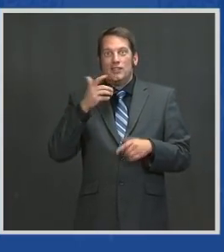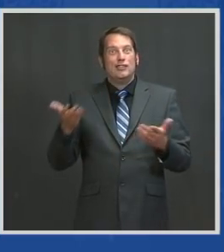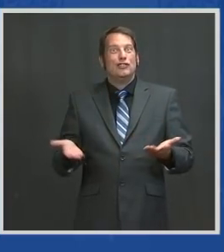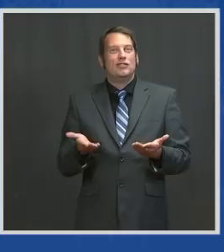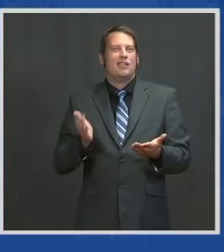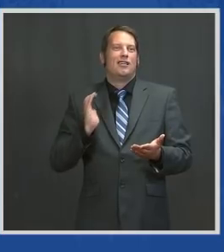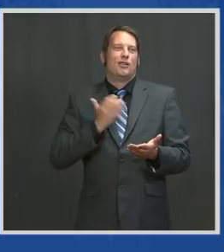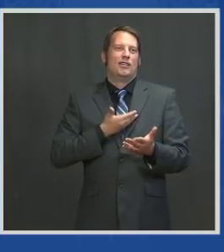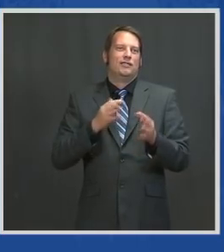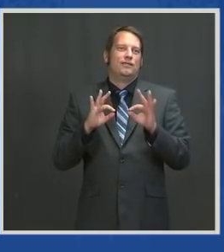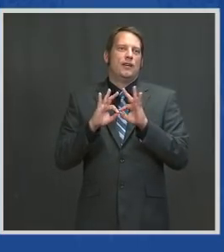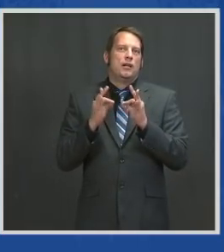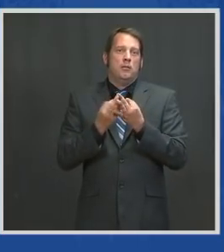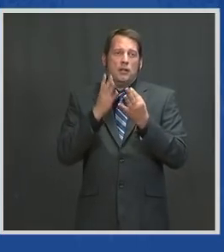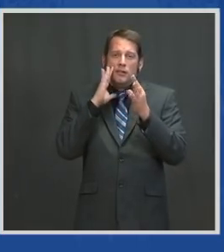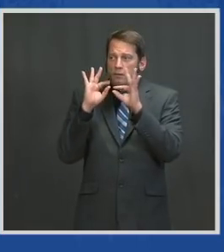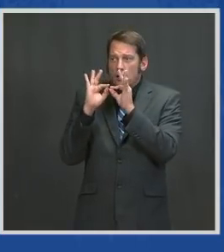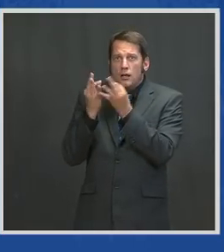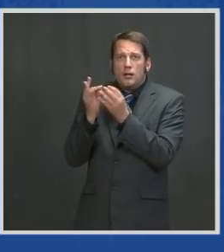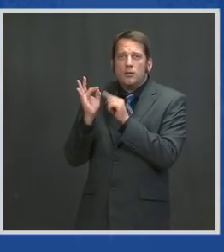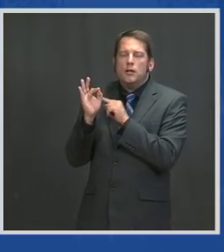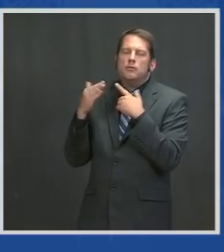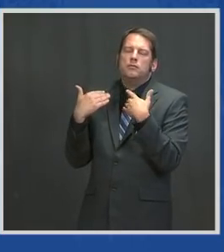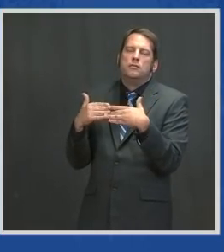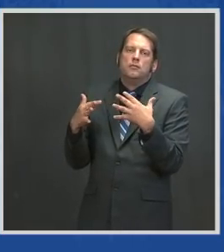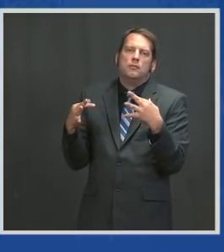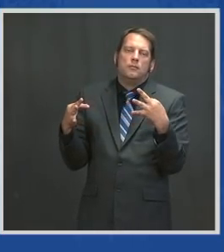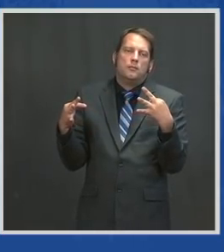Now, on paper, we may call them dependents,